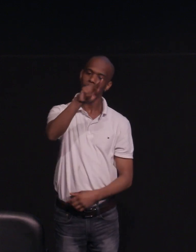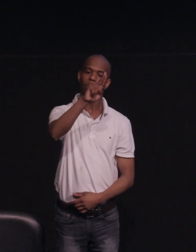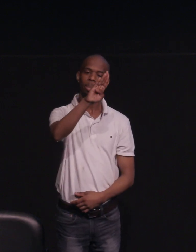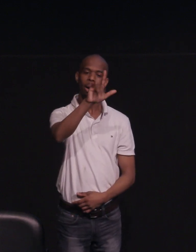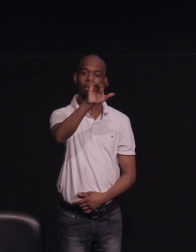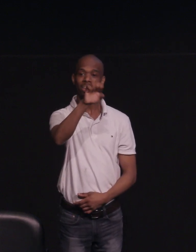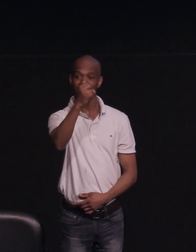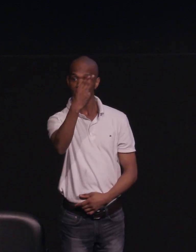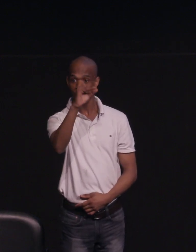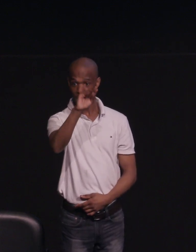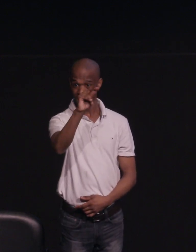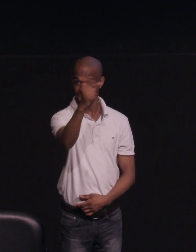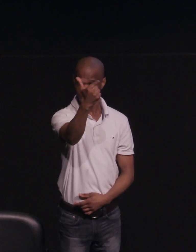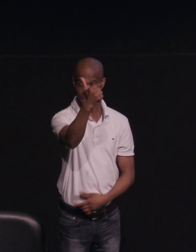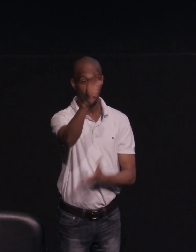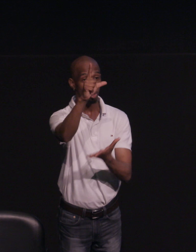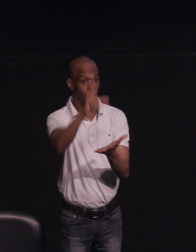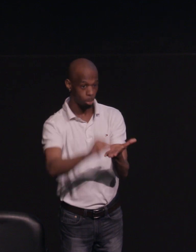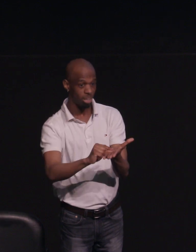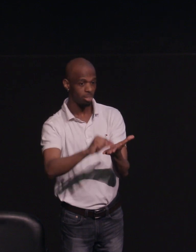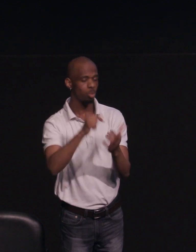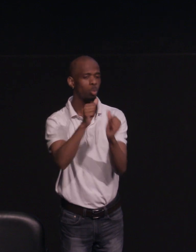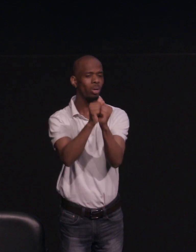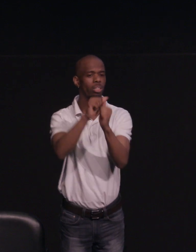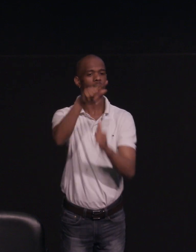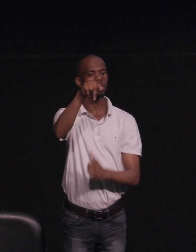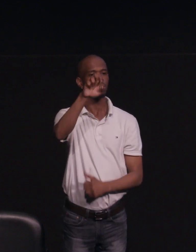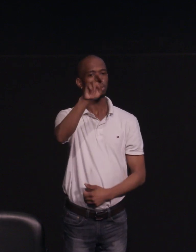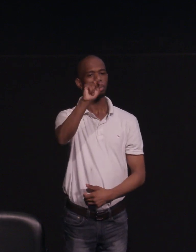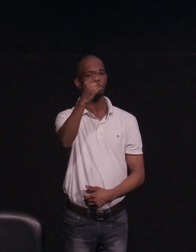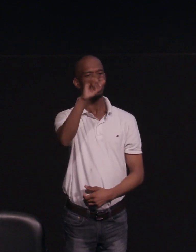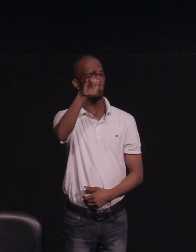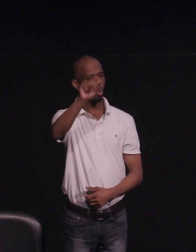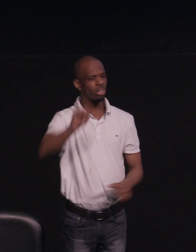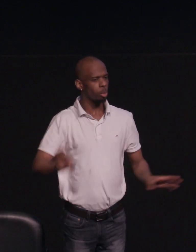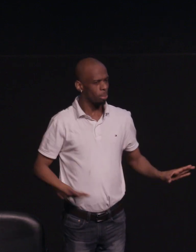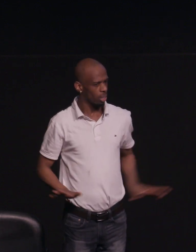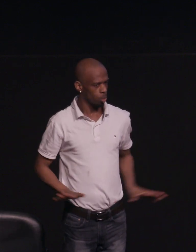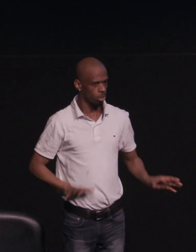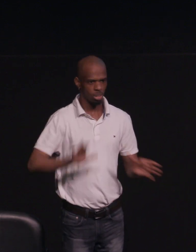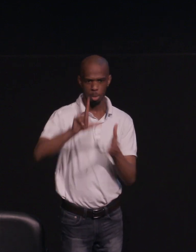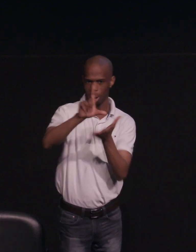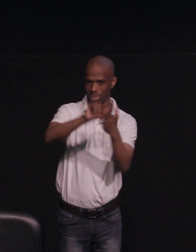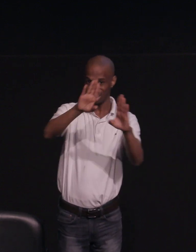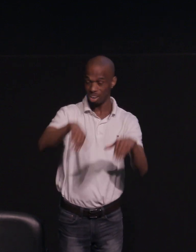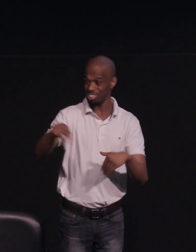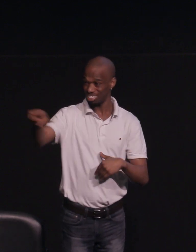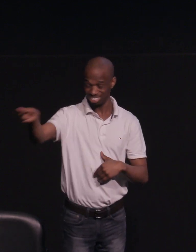I used to, like--he's a brilliant musician. He's a, like, polymath. He's a painter, he's a illustrator,